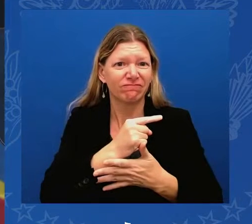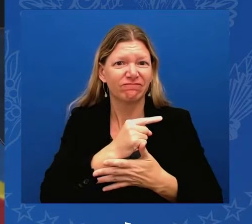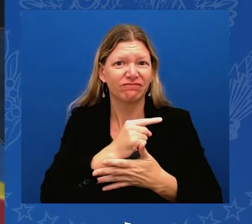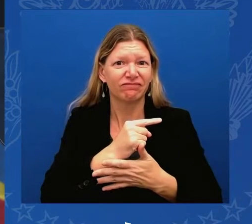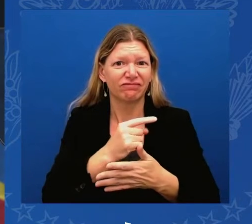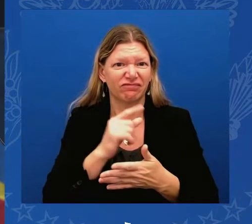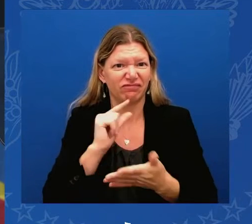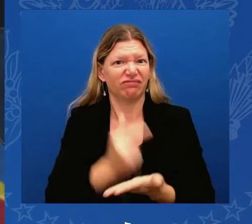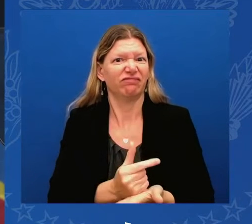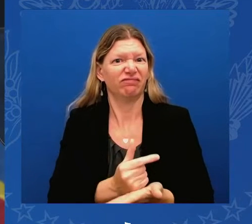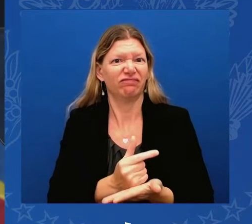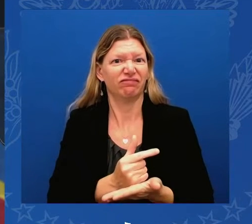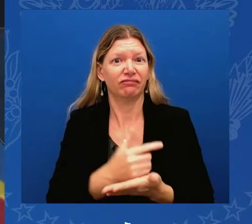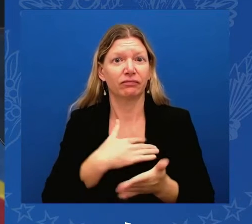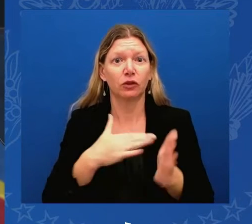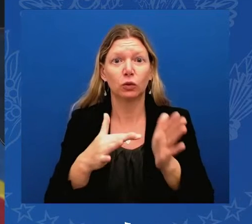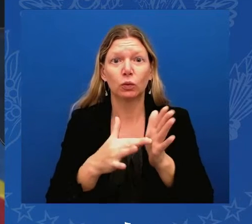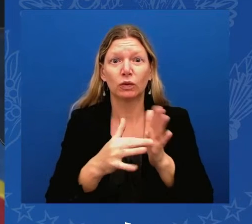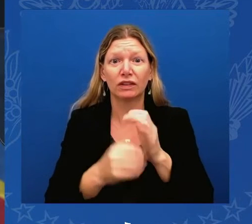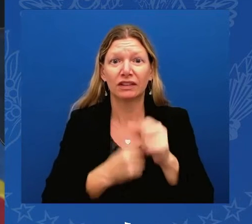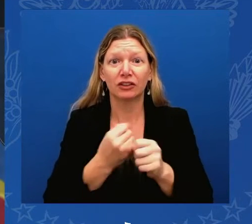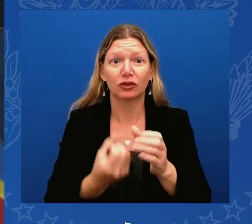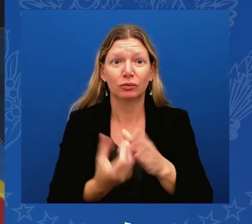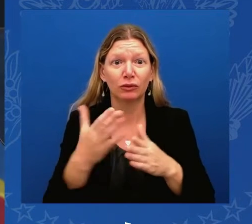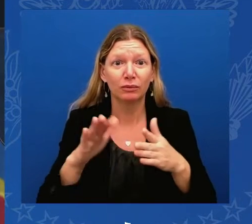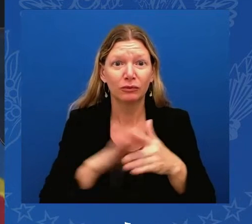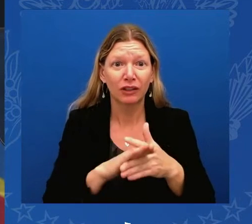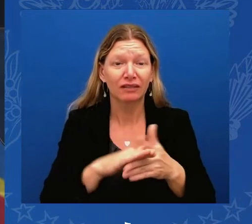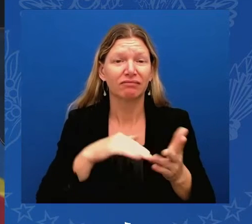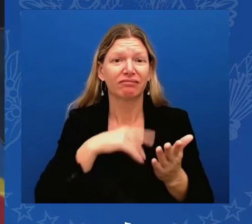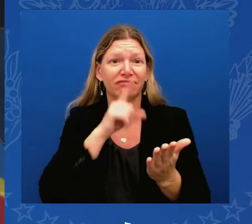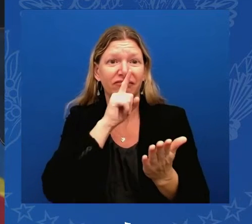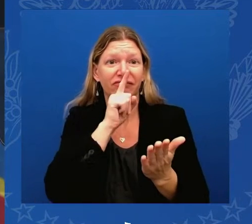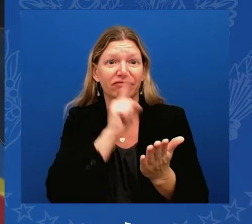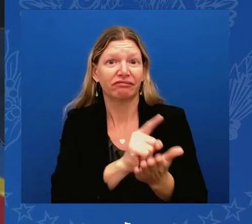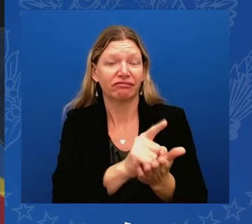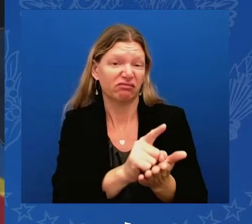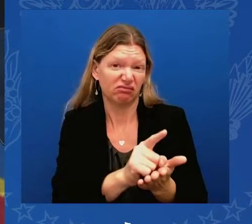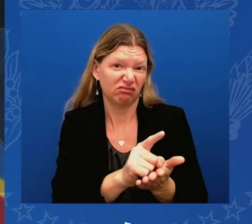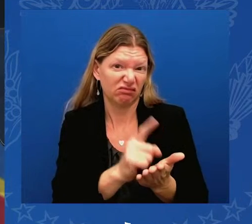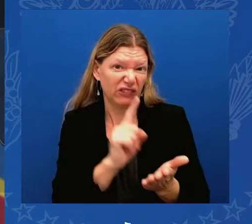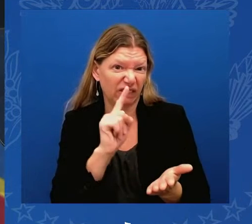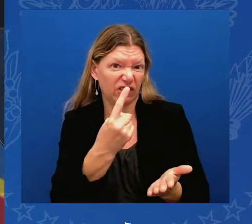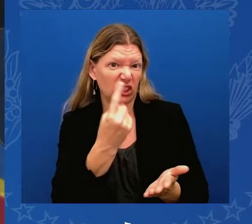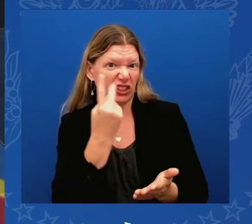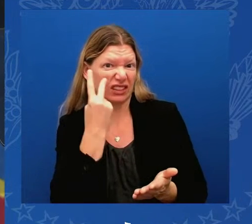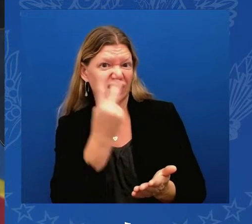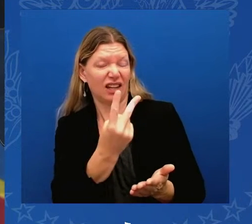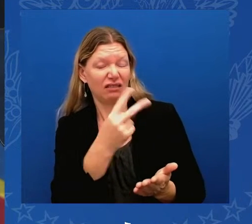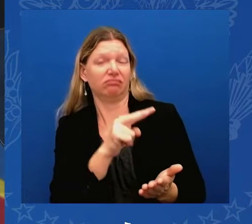I graduated from law school in her hometown, and I got married and took a job at a law firm in my hometown,